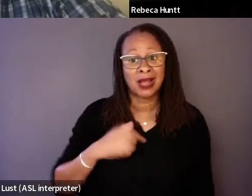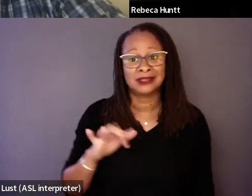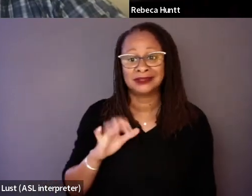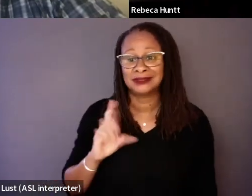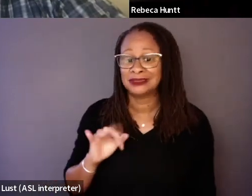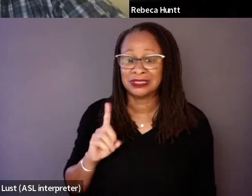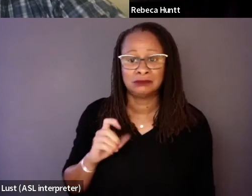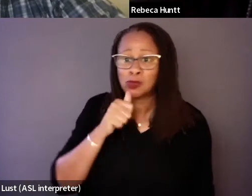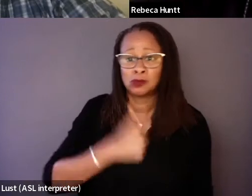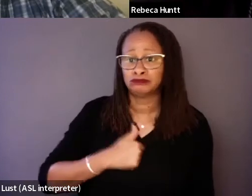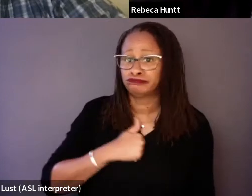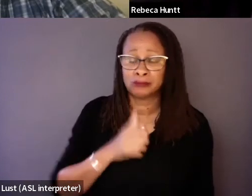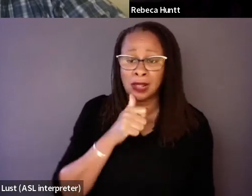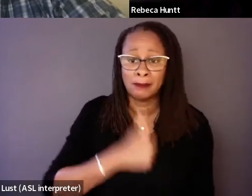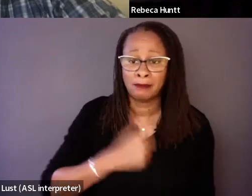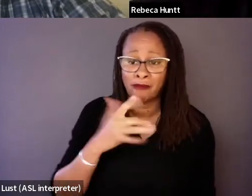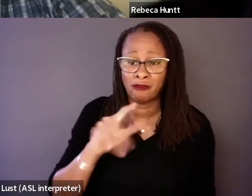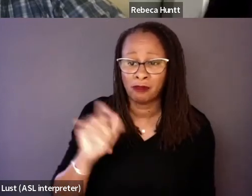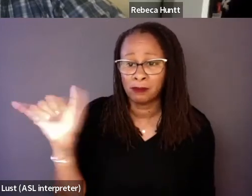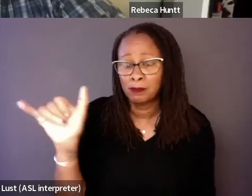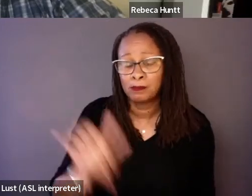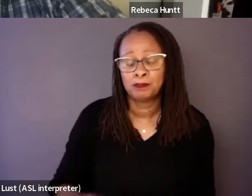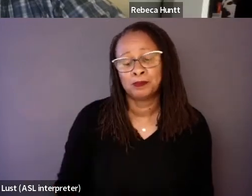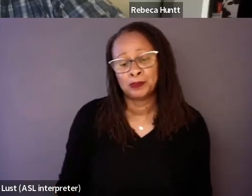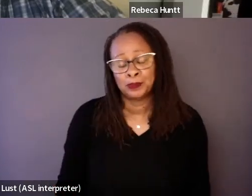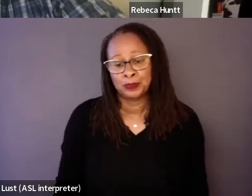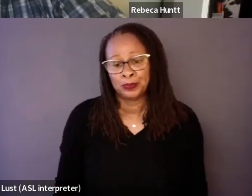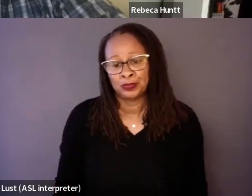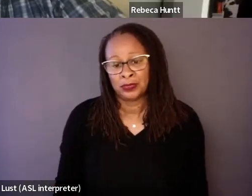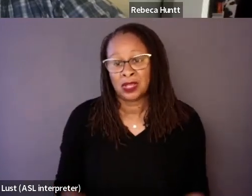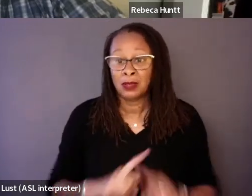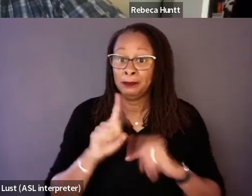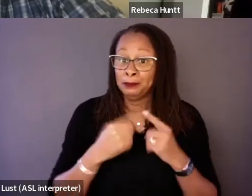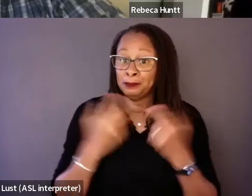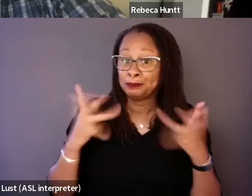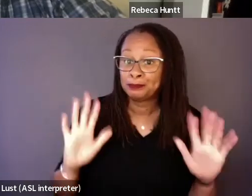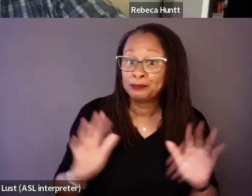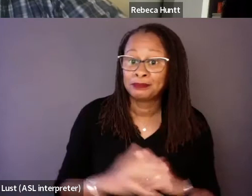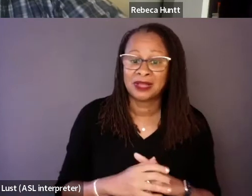So when I, you know -- but when I finished, I was like oh, shit, I have to face the reality of